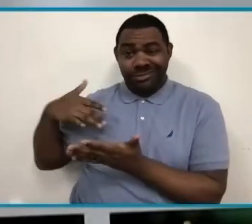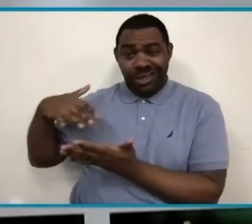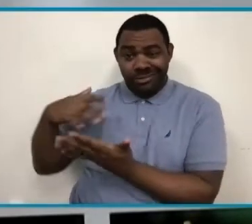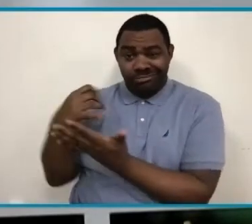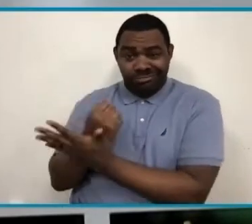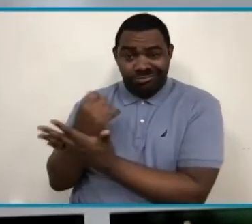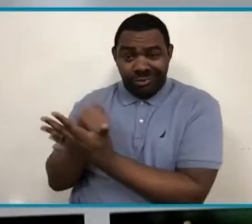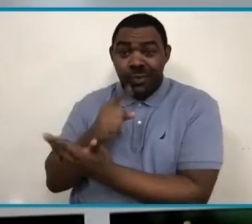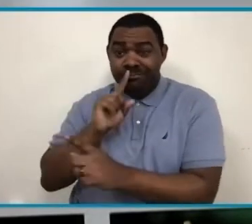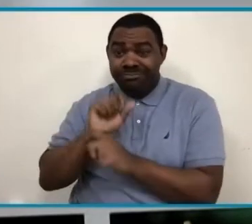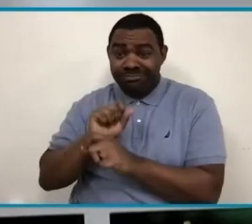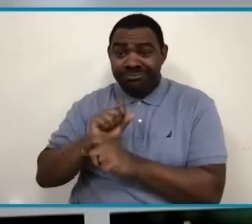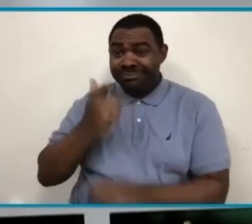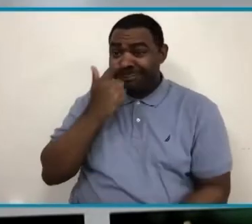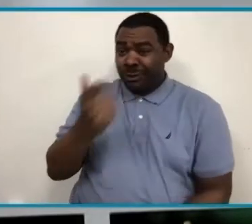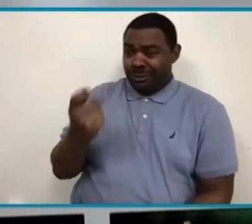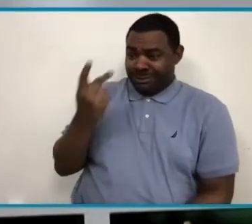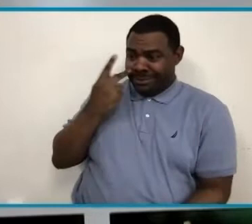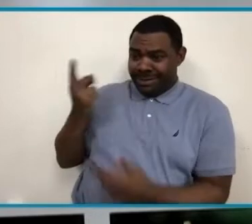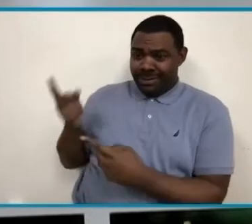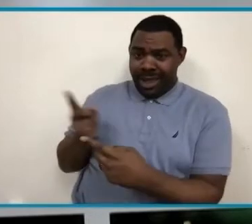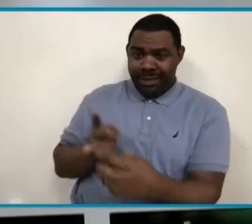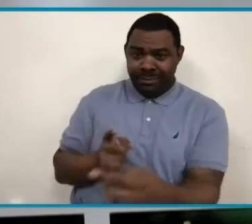it plays out in the military population.